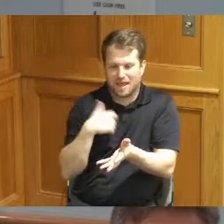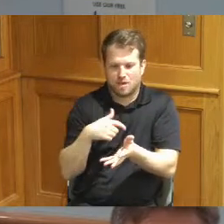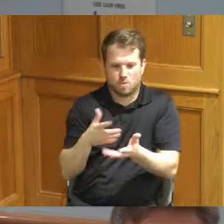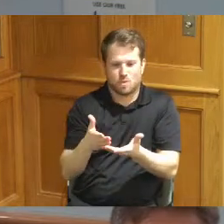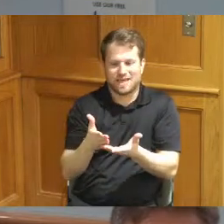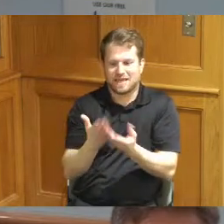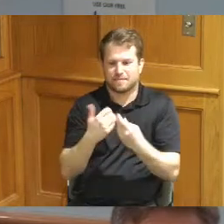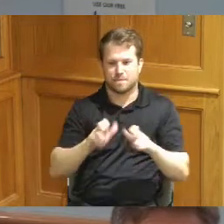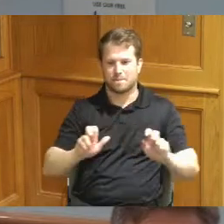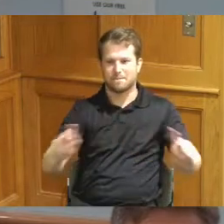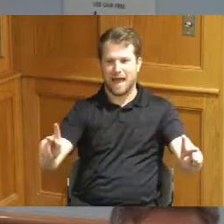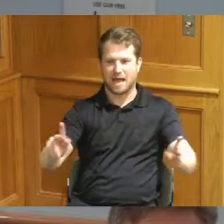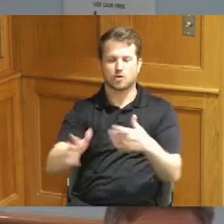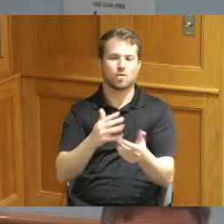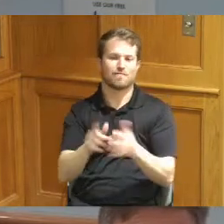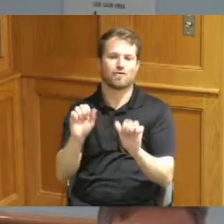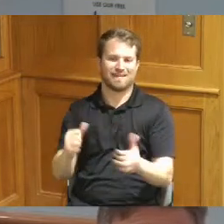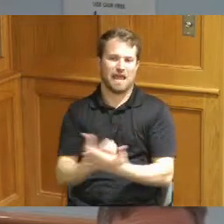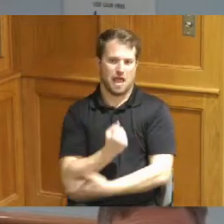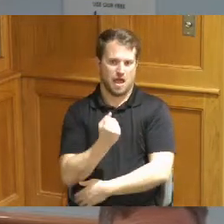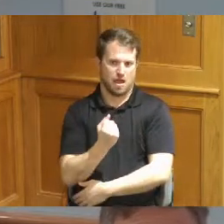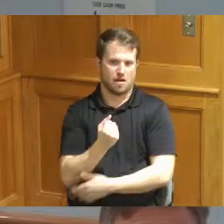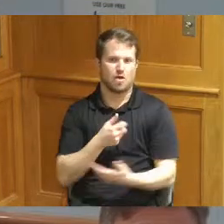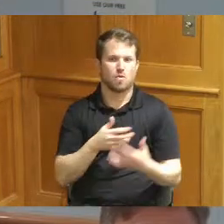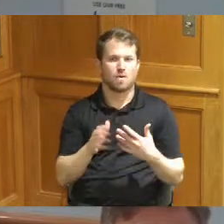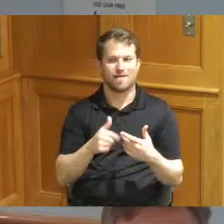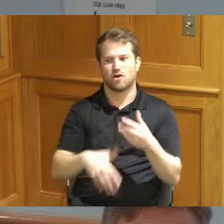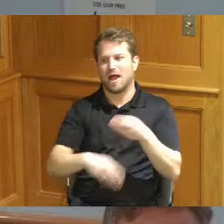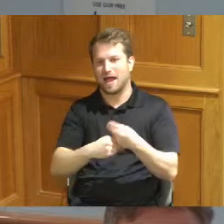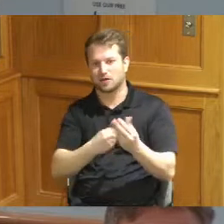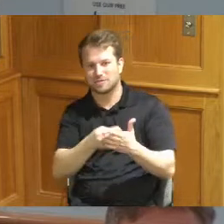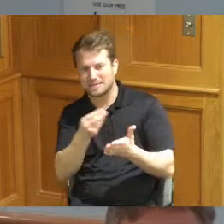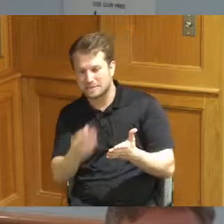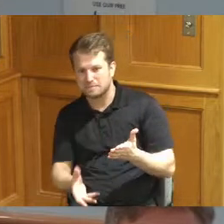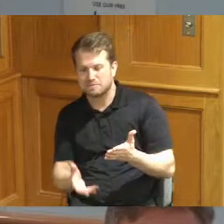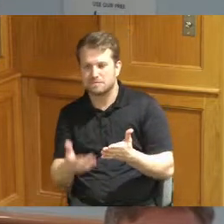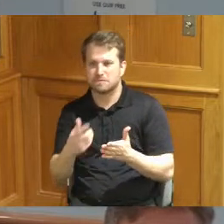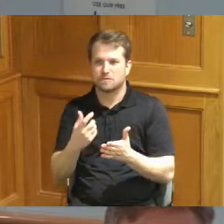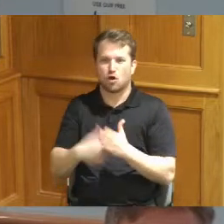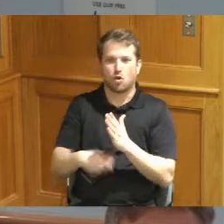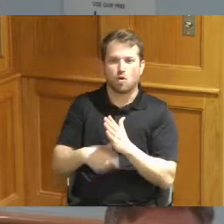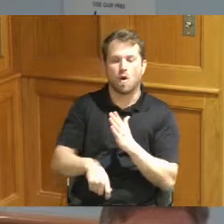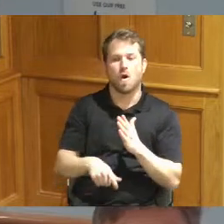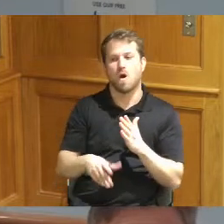use them whoever had additional expenses or could serve additional people and that's who the money